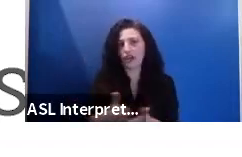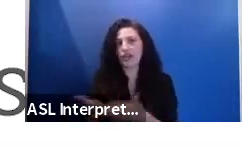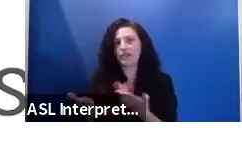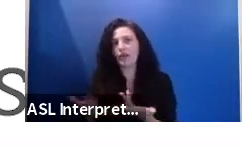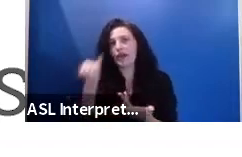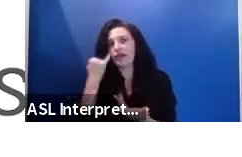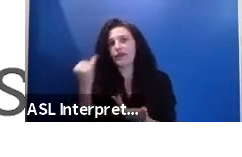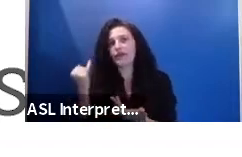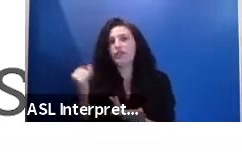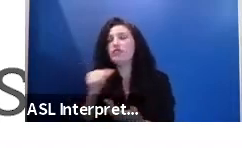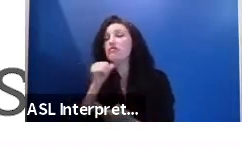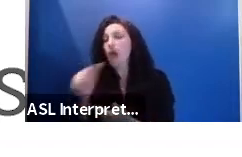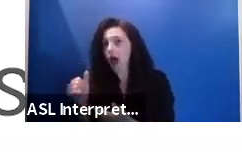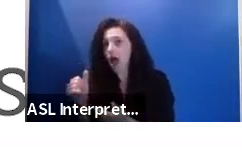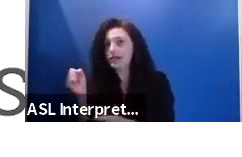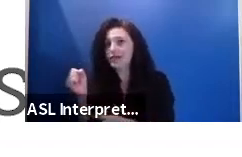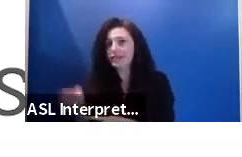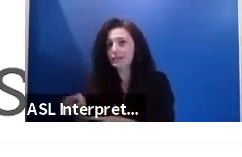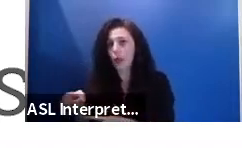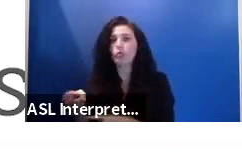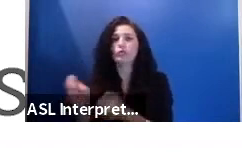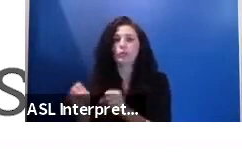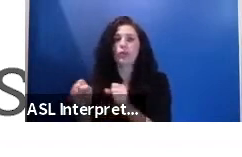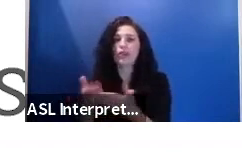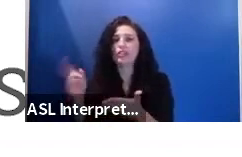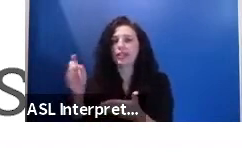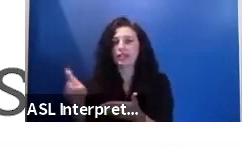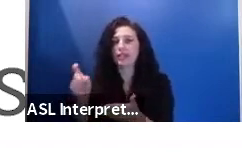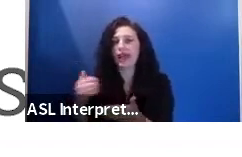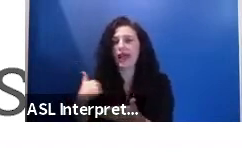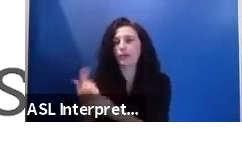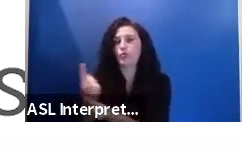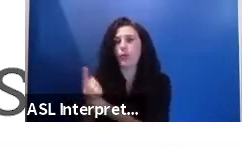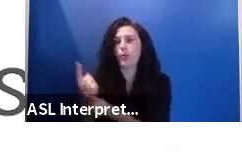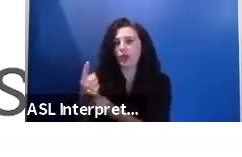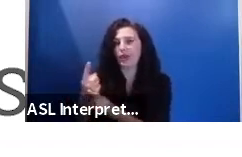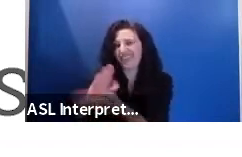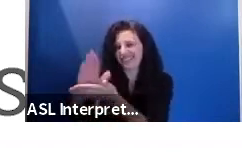that are approved by the EPA for COVID safety between any uses, and that all supplies are,